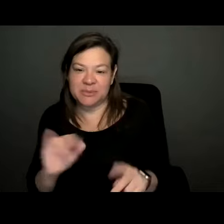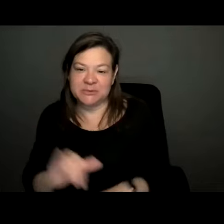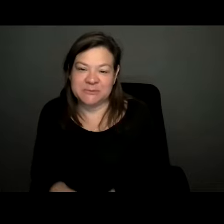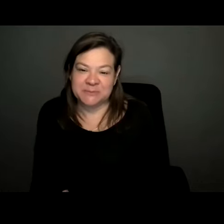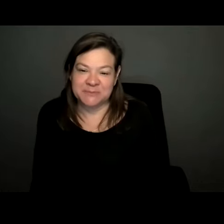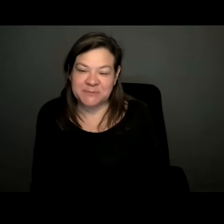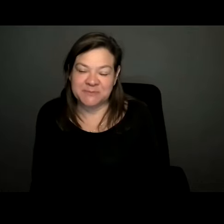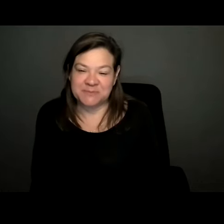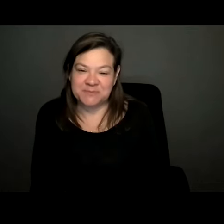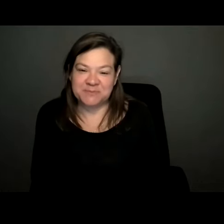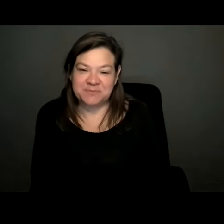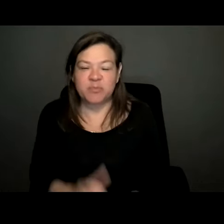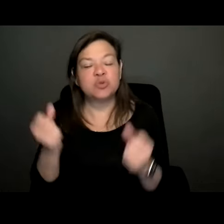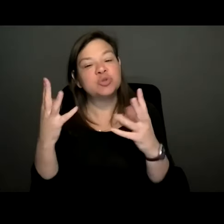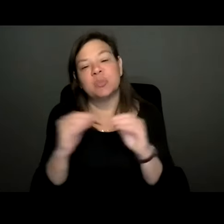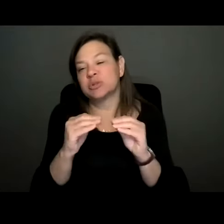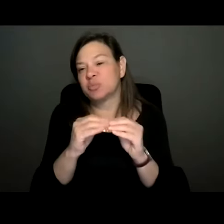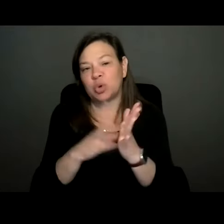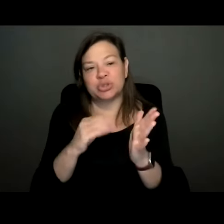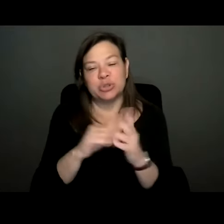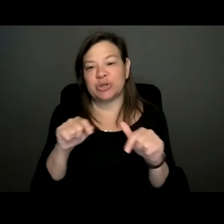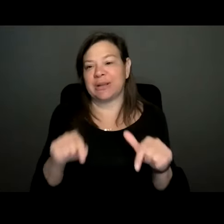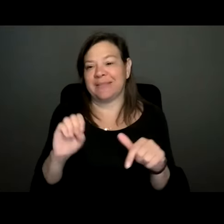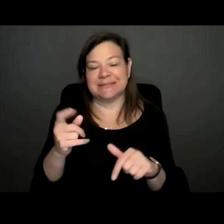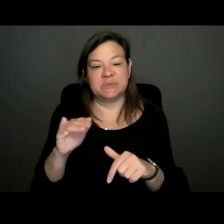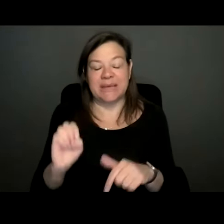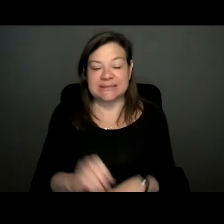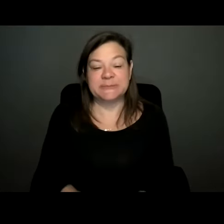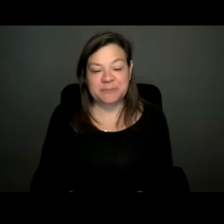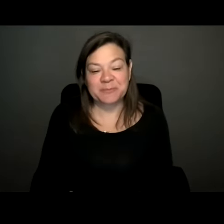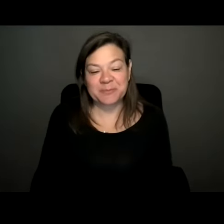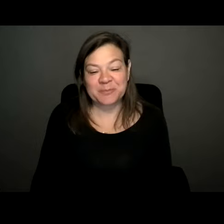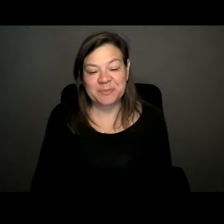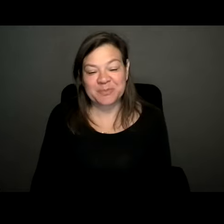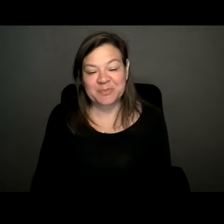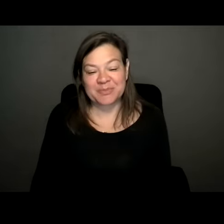There's always so much more to learn in this space. And so I'm really grateful